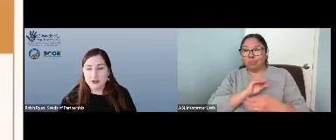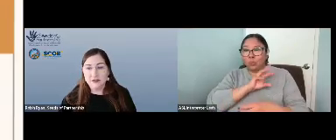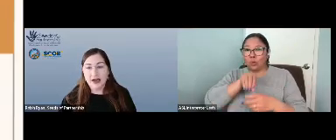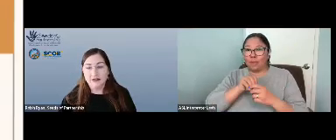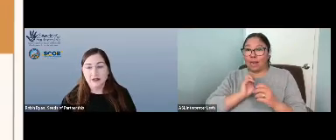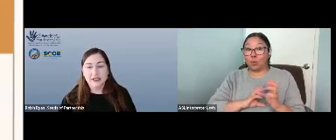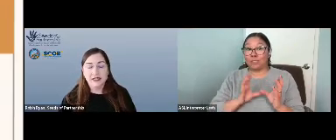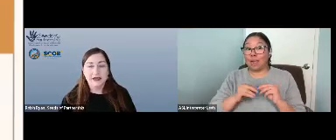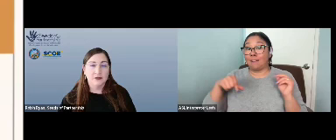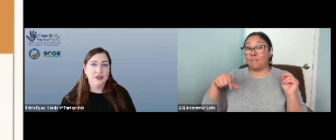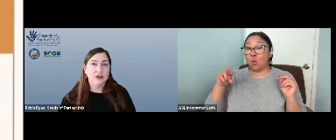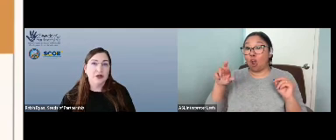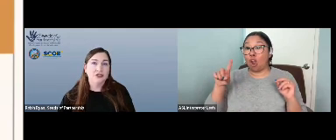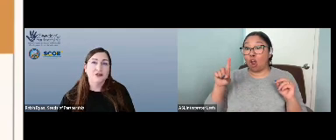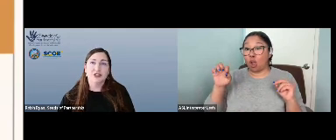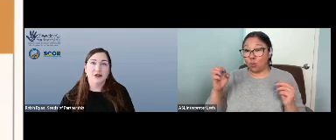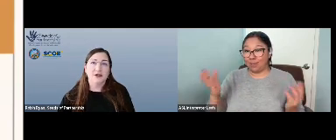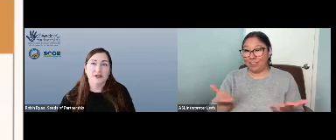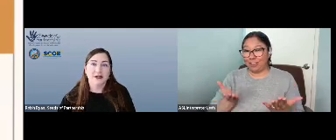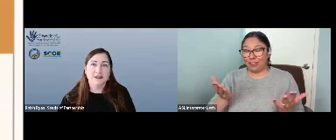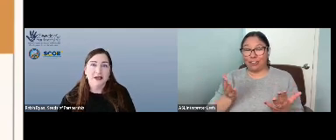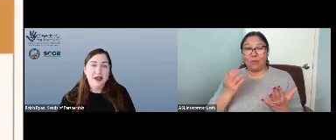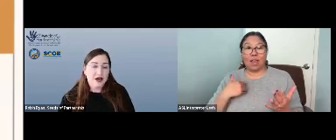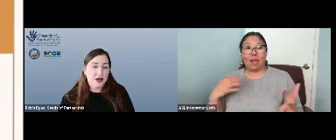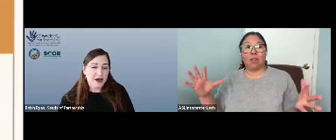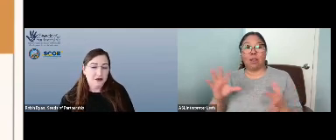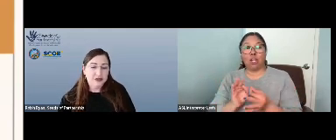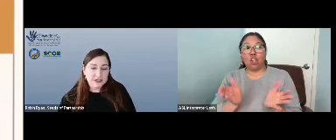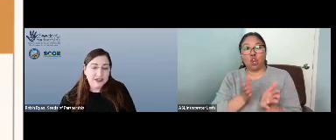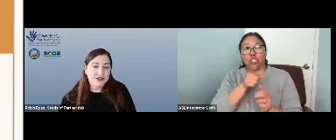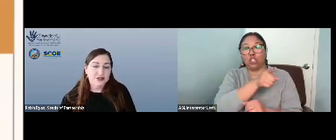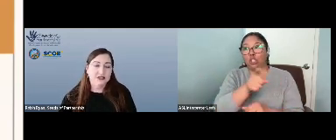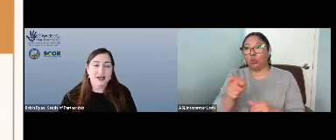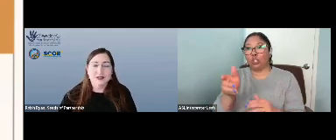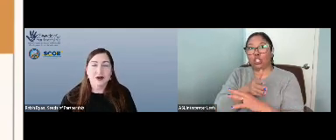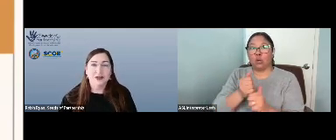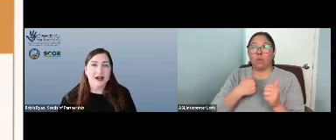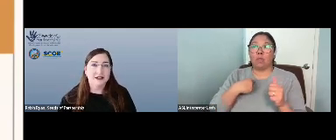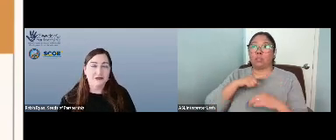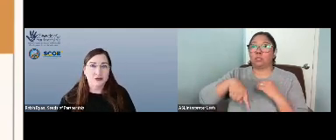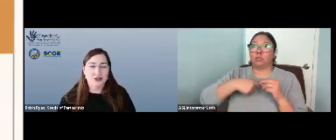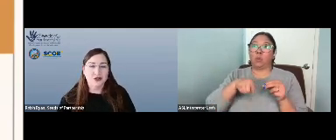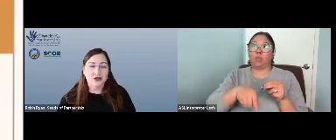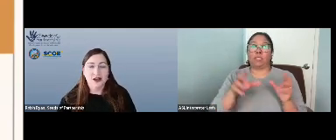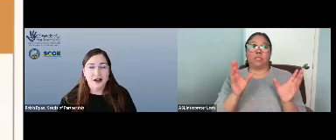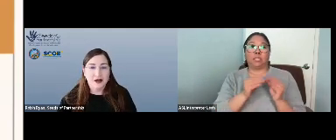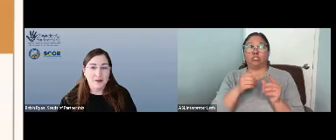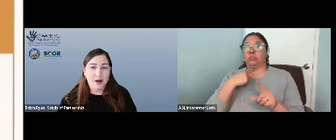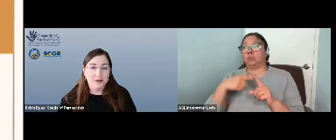and we also have a link and we encourage you to share with us about this session as well as future